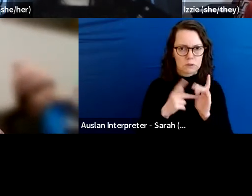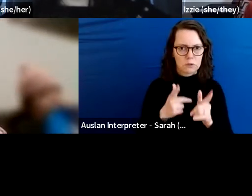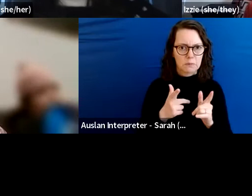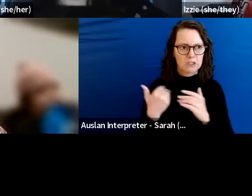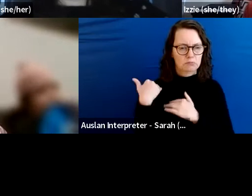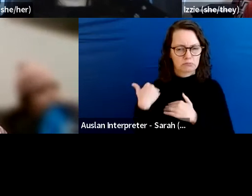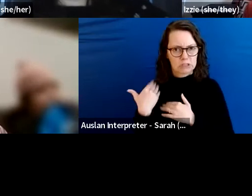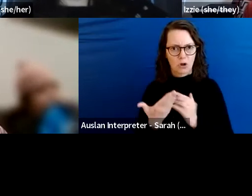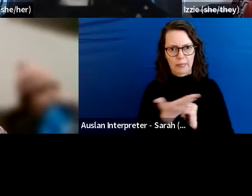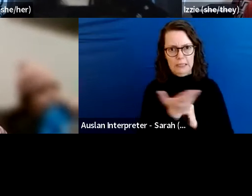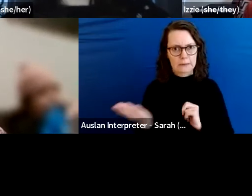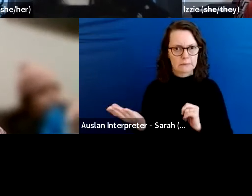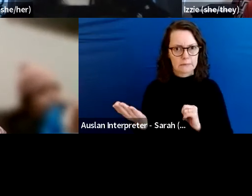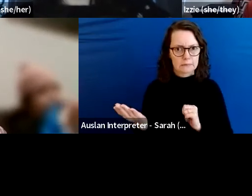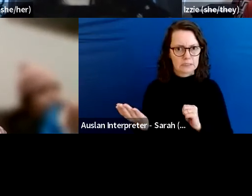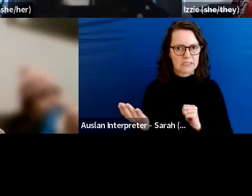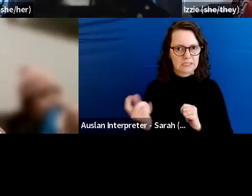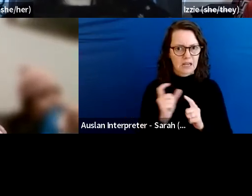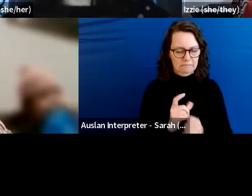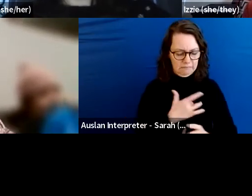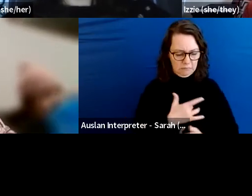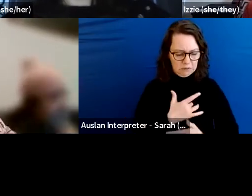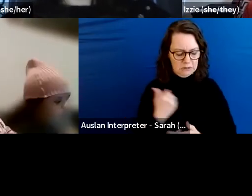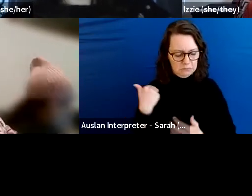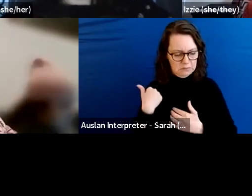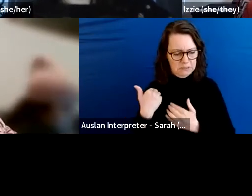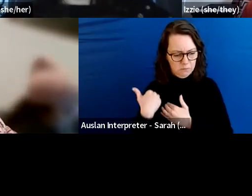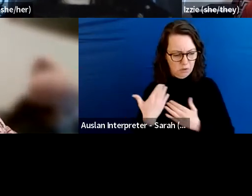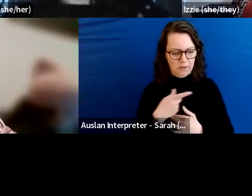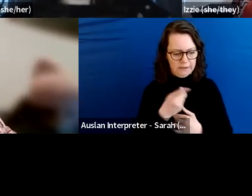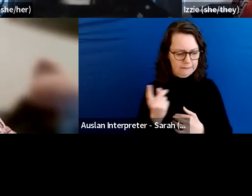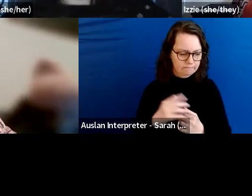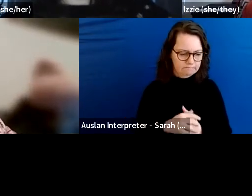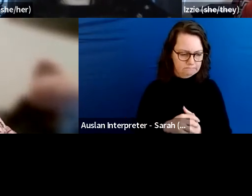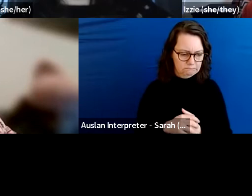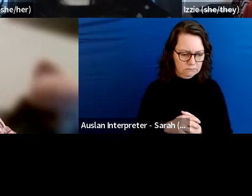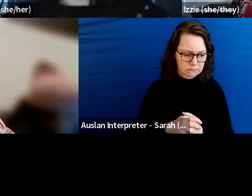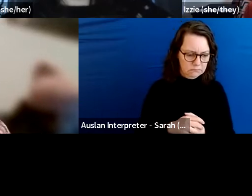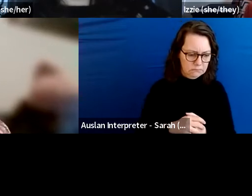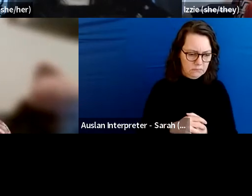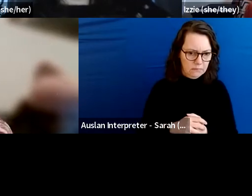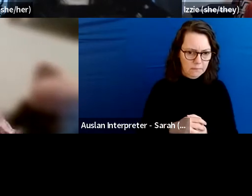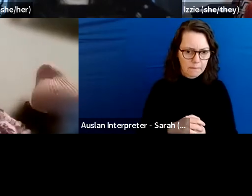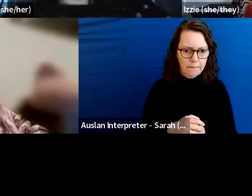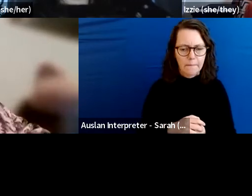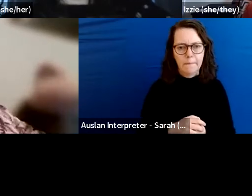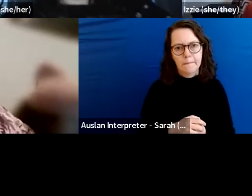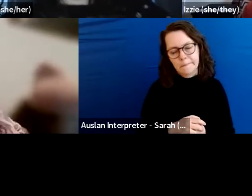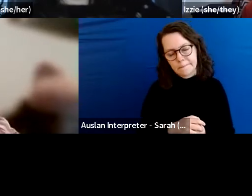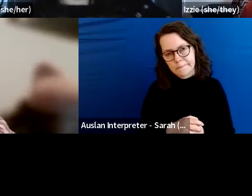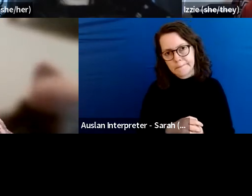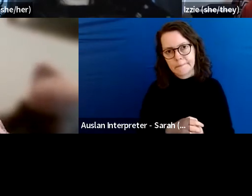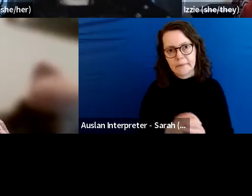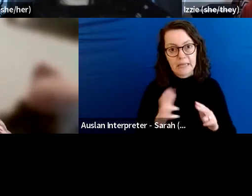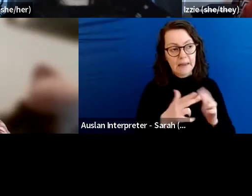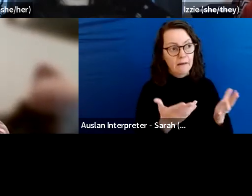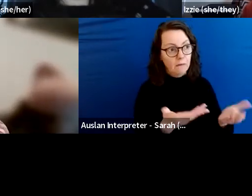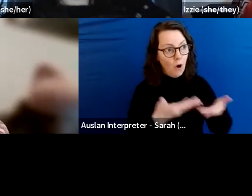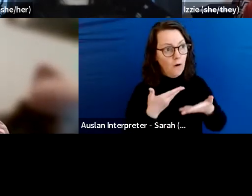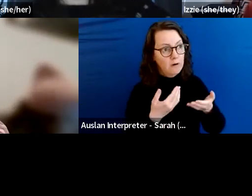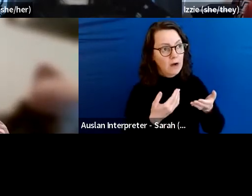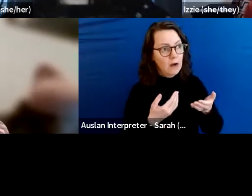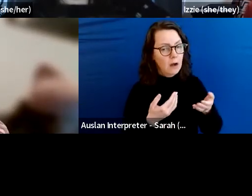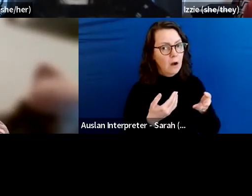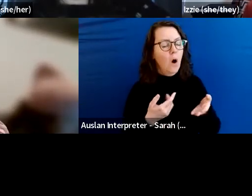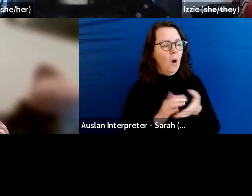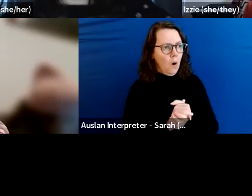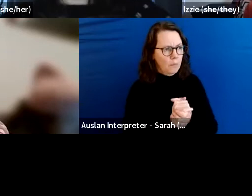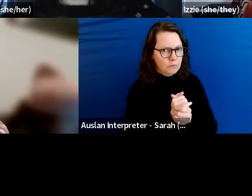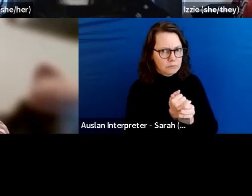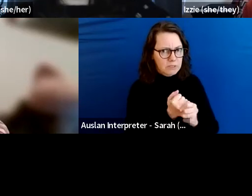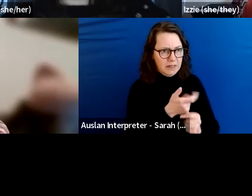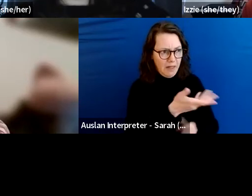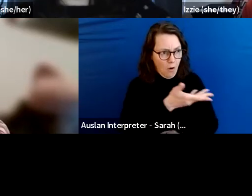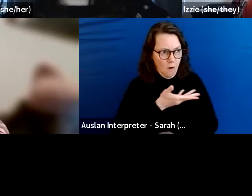And that can be very difficult to navigate. But at the same time you know if people are offering you support. I'm just make sure that that you show how appreciate if you are but they are offering.